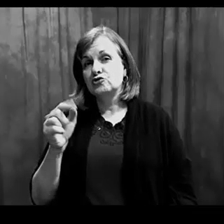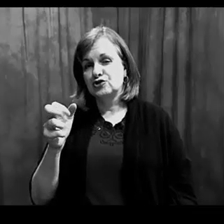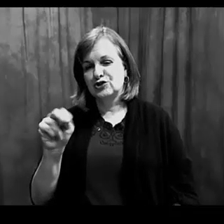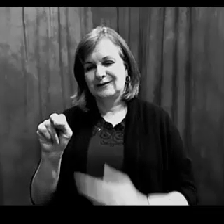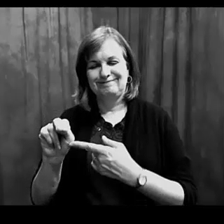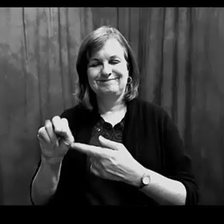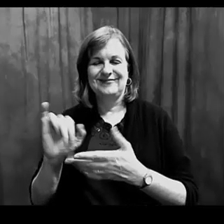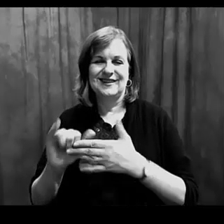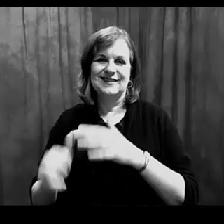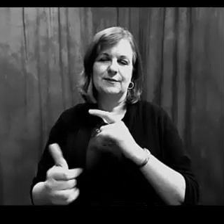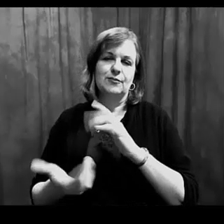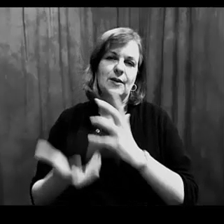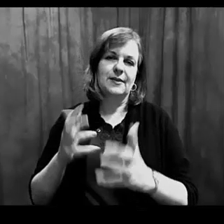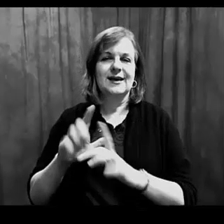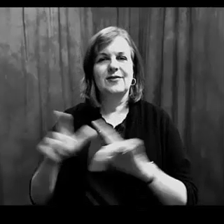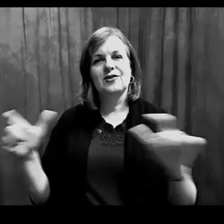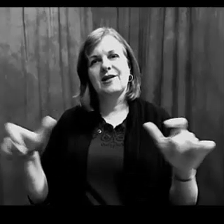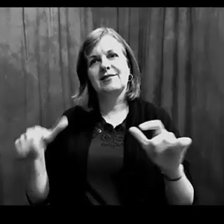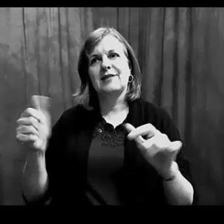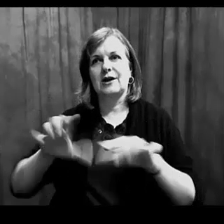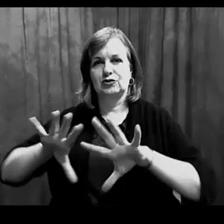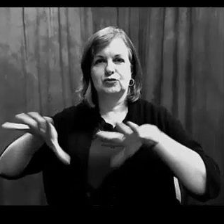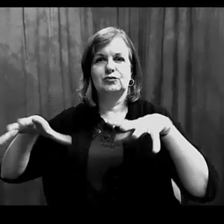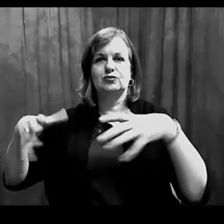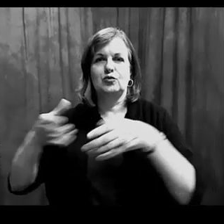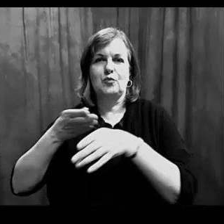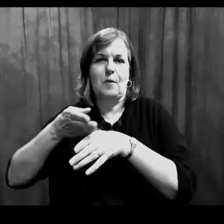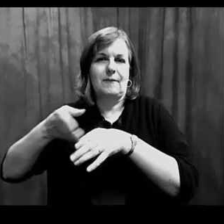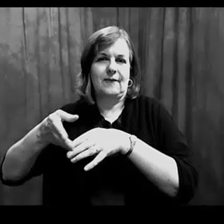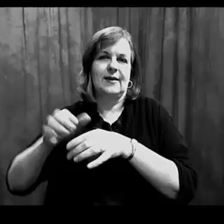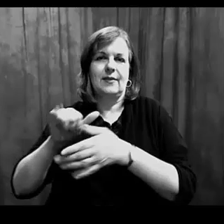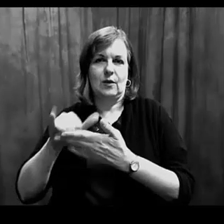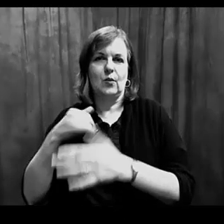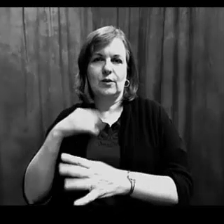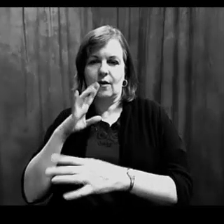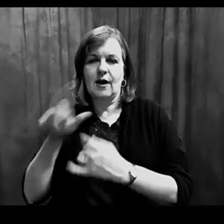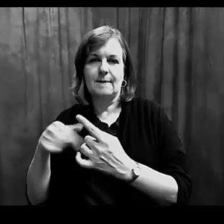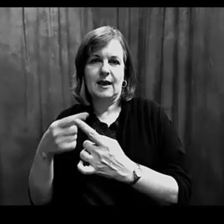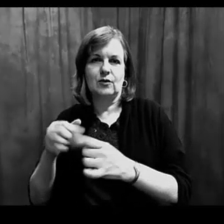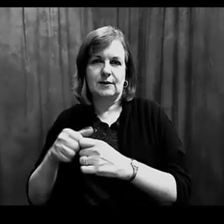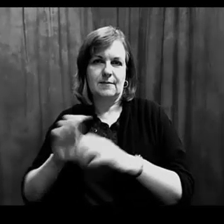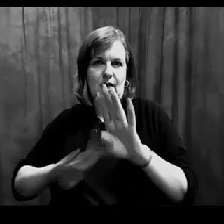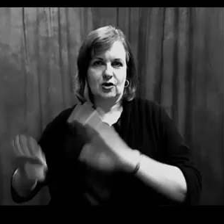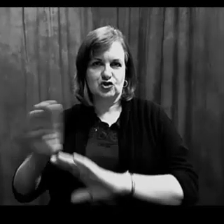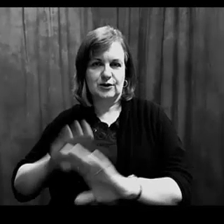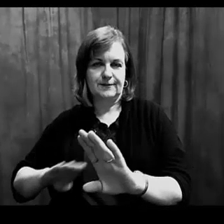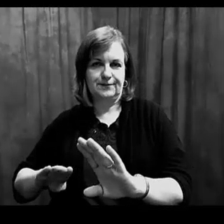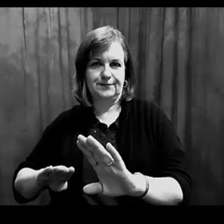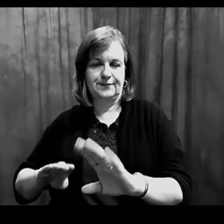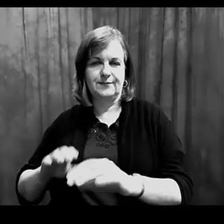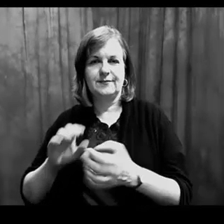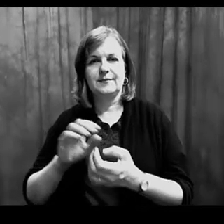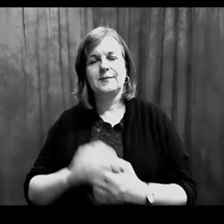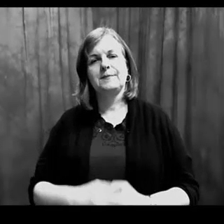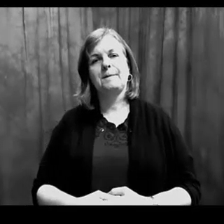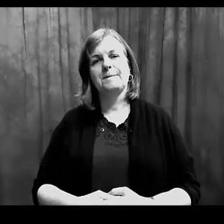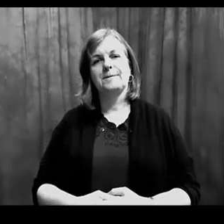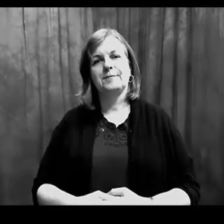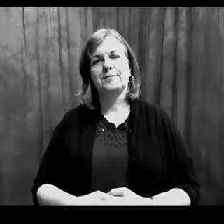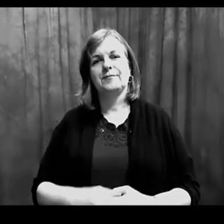evolution this really is probably the largest umbrella that we have of any in biology